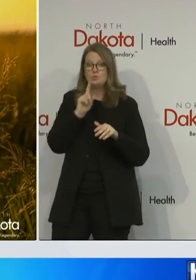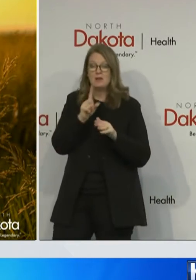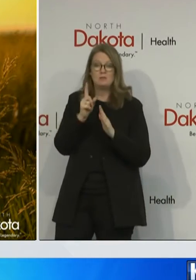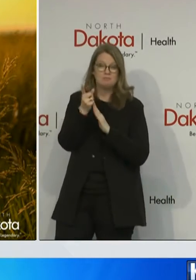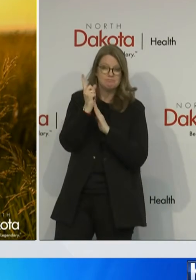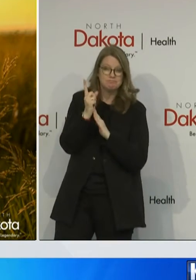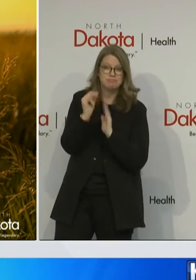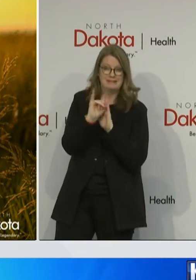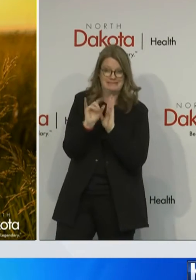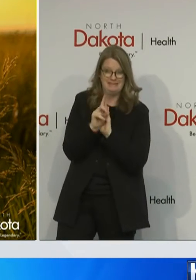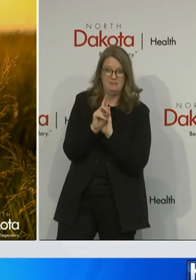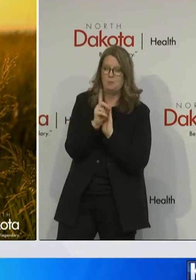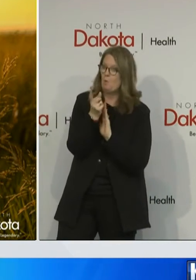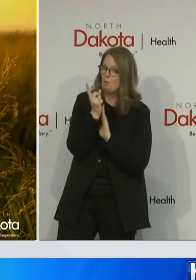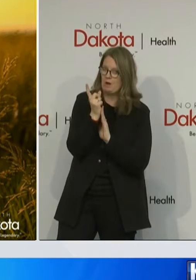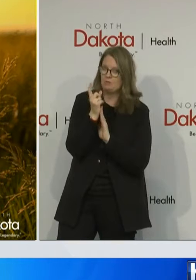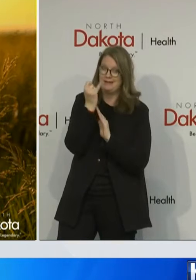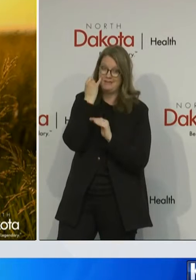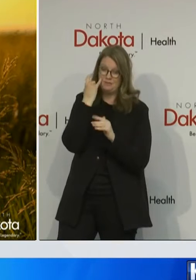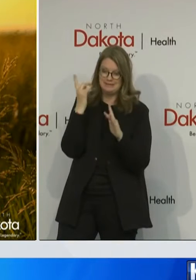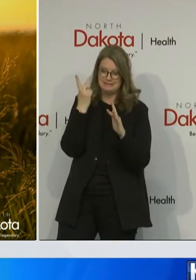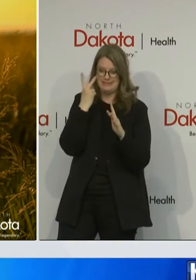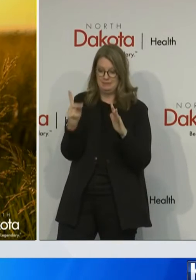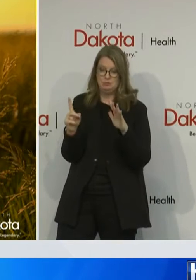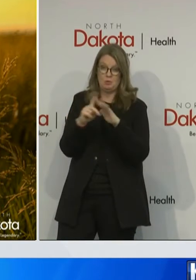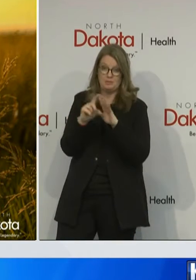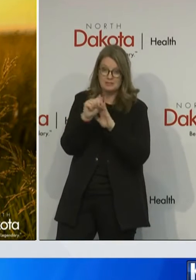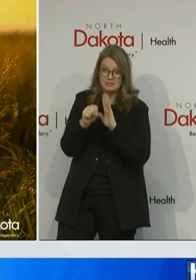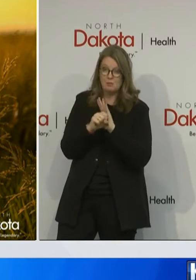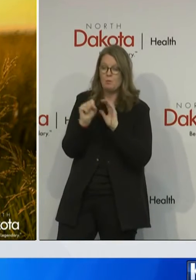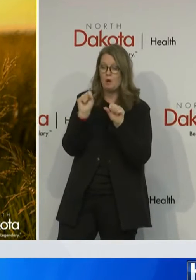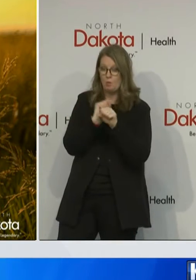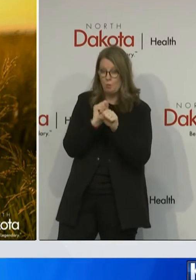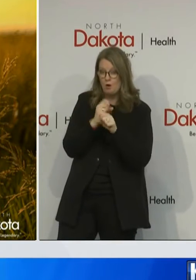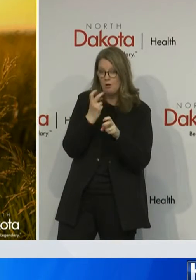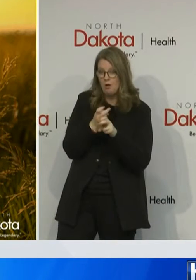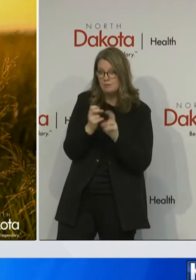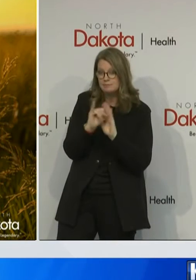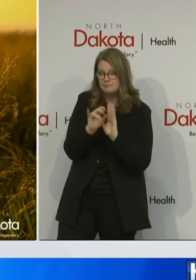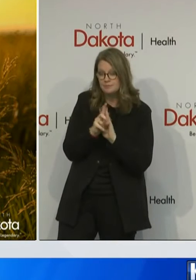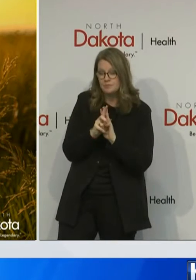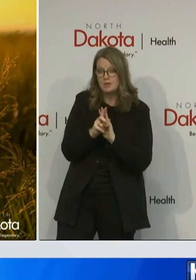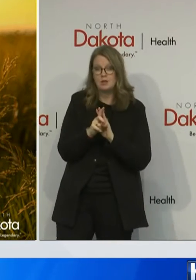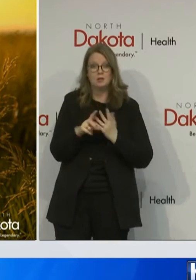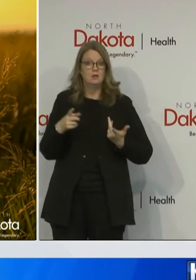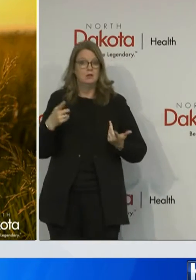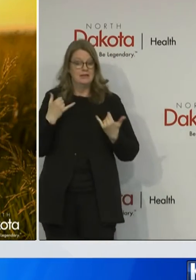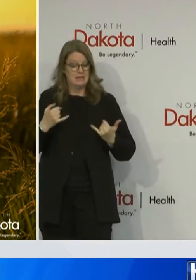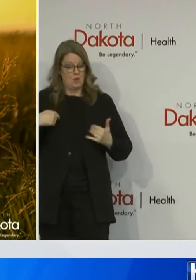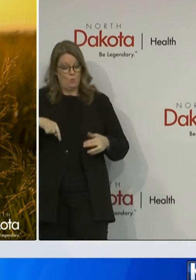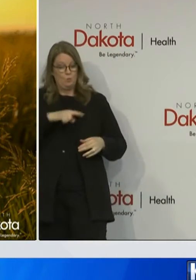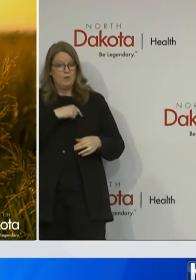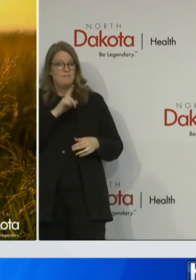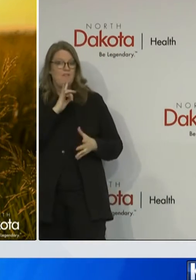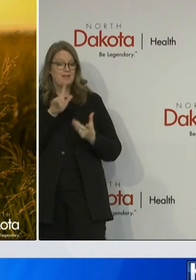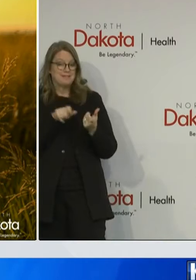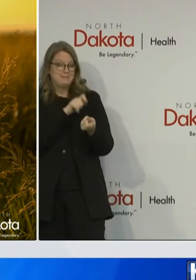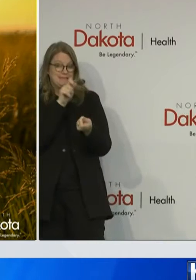WE HAVE IDENTIFIED OR HAVE CONFIRMATION OF THEM JUST YET. IT'S VERY LIKELY WILL SEE THEM IN THE STATE AS THEY MOVE THROUGH THE US. WORKING HARD TO MAKE SURE WE